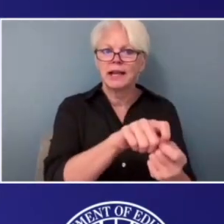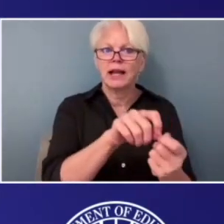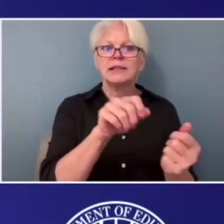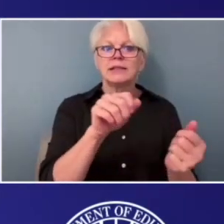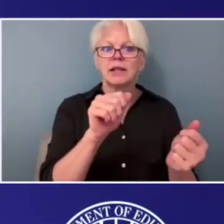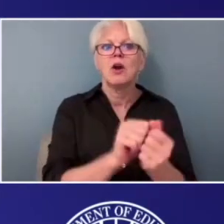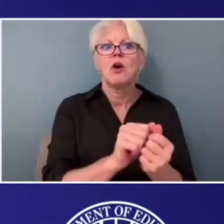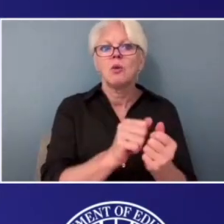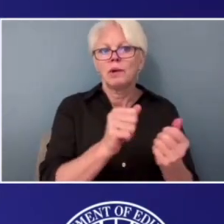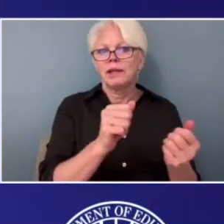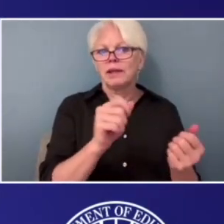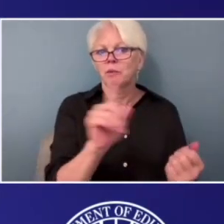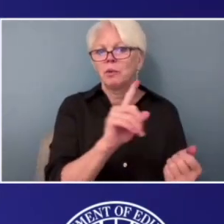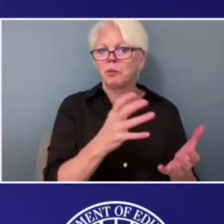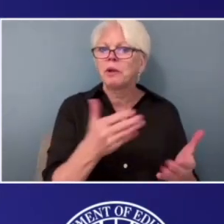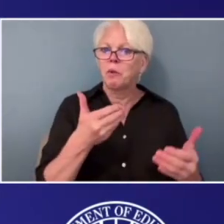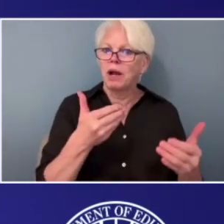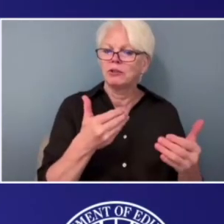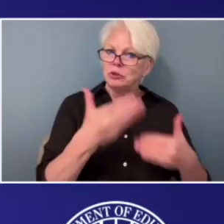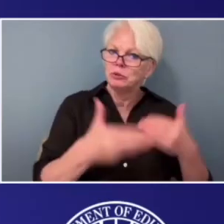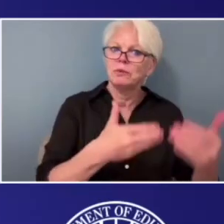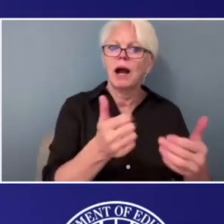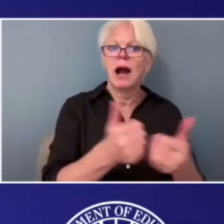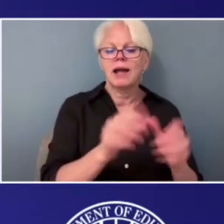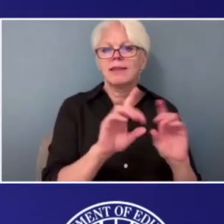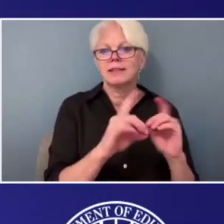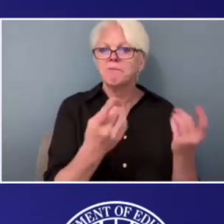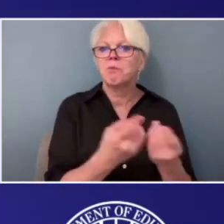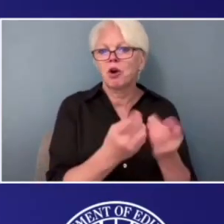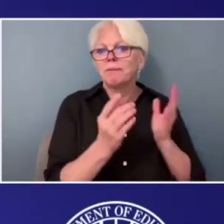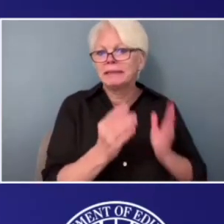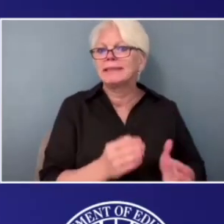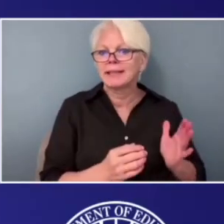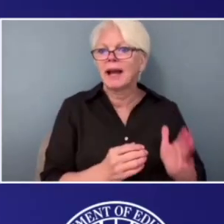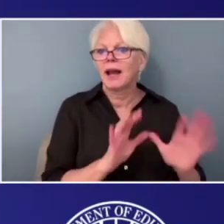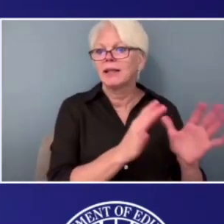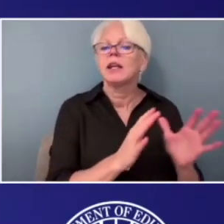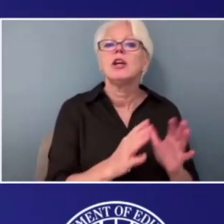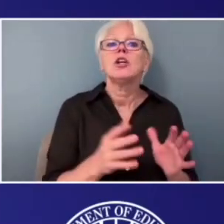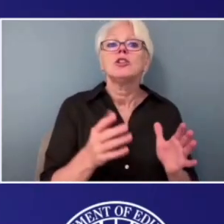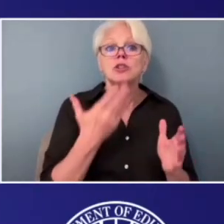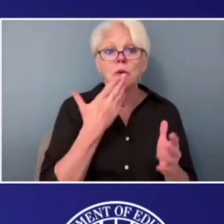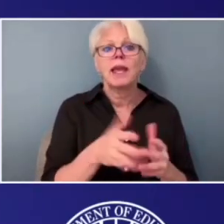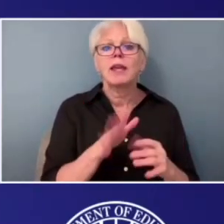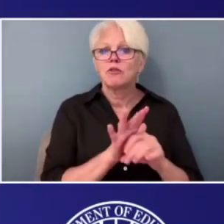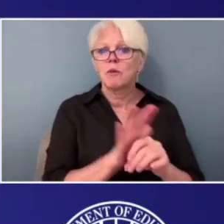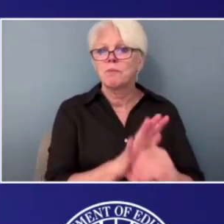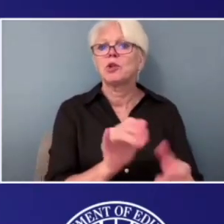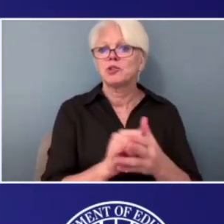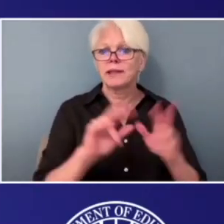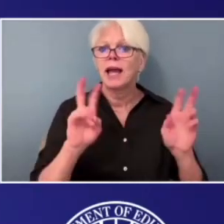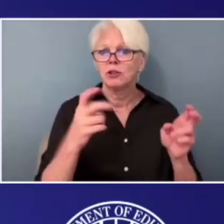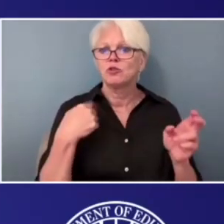to go on the Department side. So thank you so much for pushing on that issue for us to take another look at that.